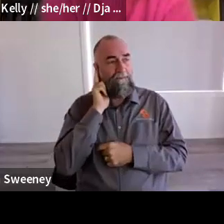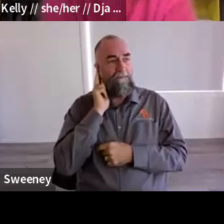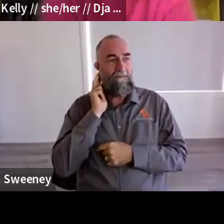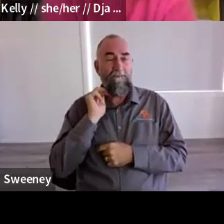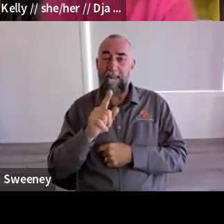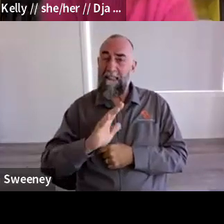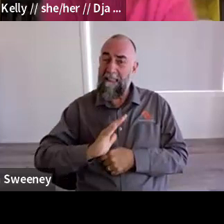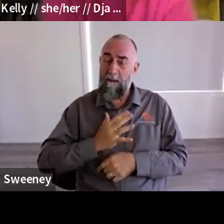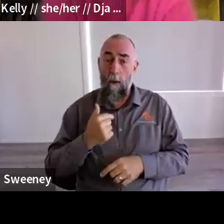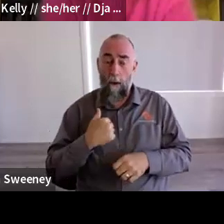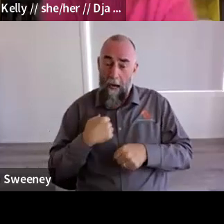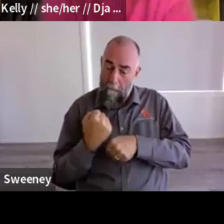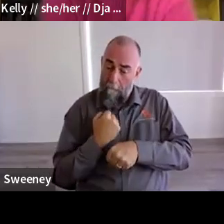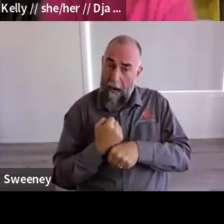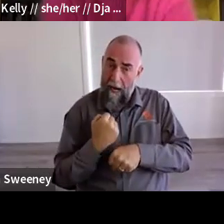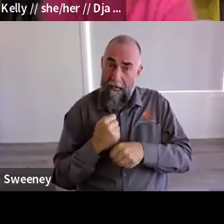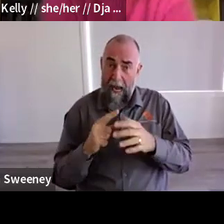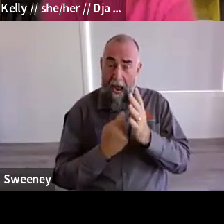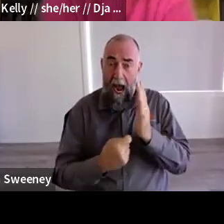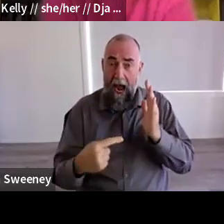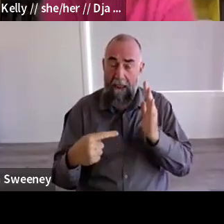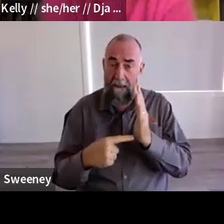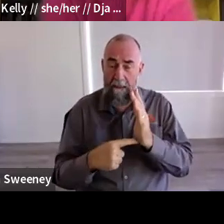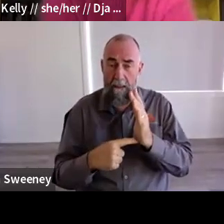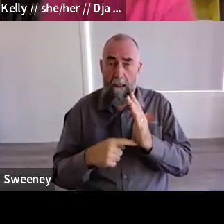pipeline. I know we weren't meant to be talking about that stuff, but, you